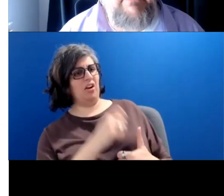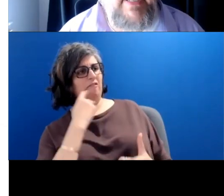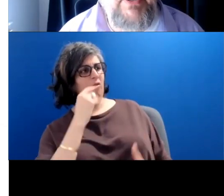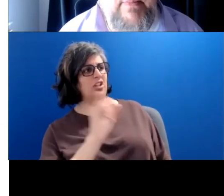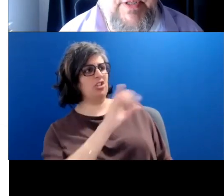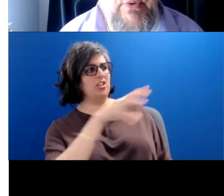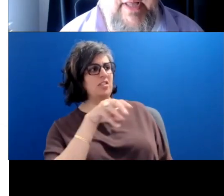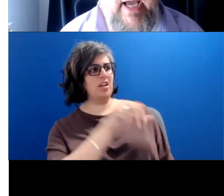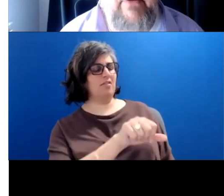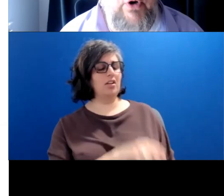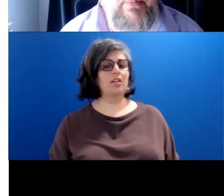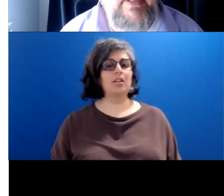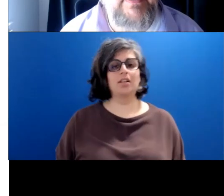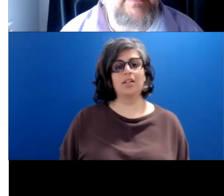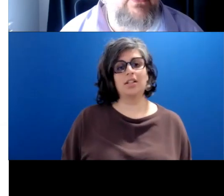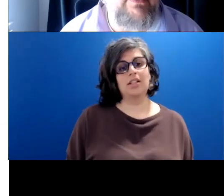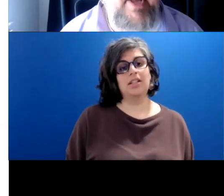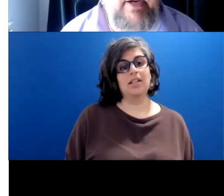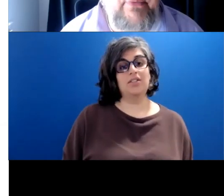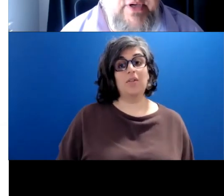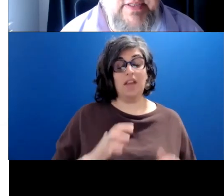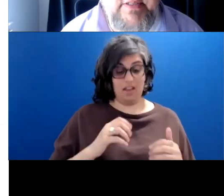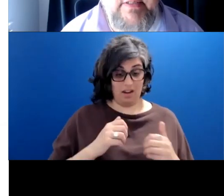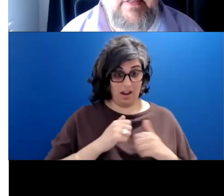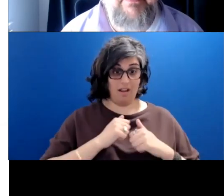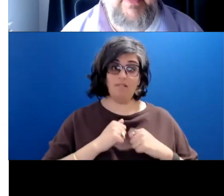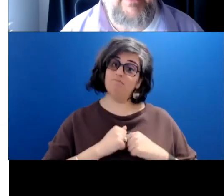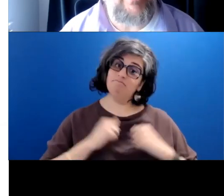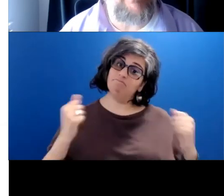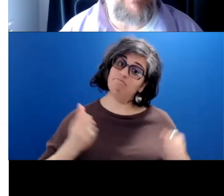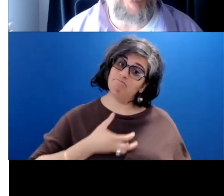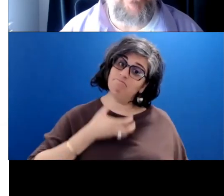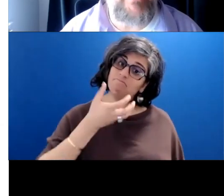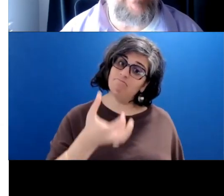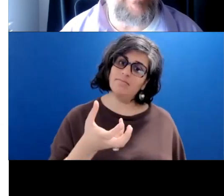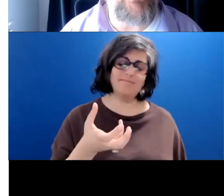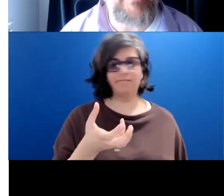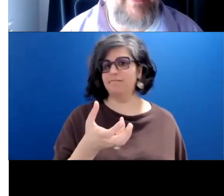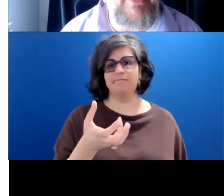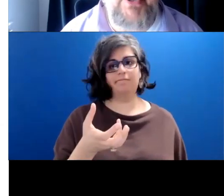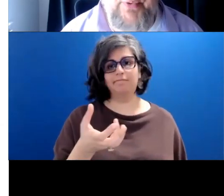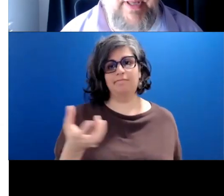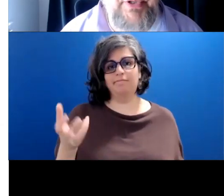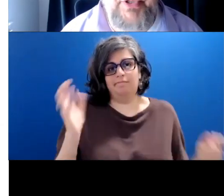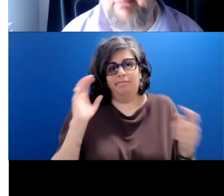It may contribute to a lack of openness or a lack of trust, it might create a transactional relationship.